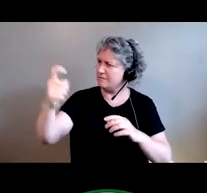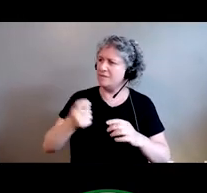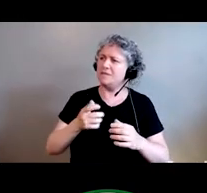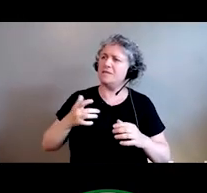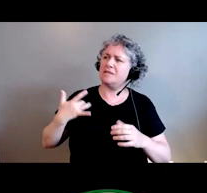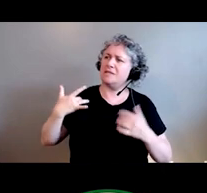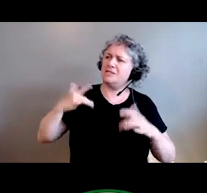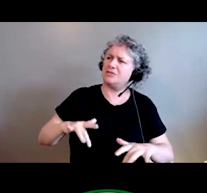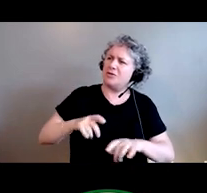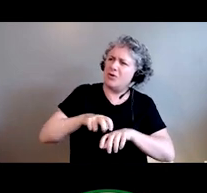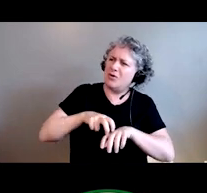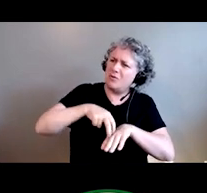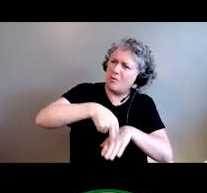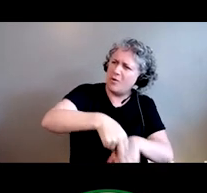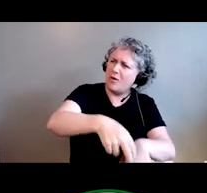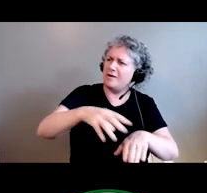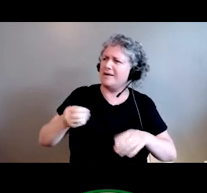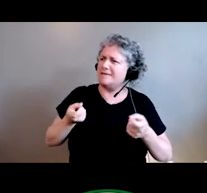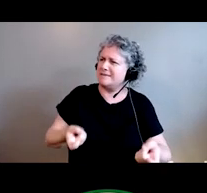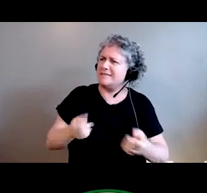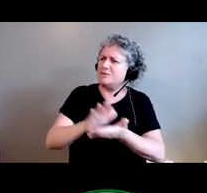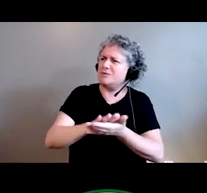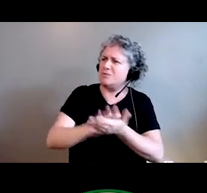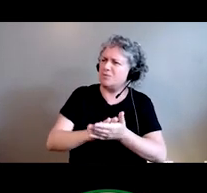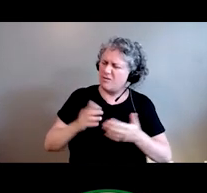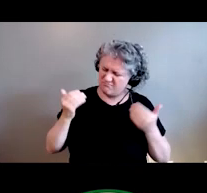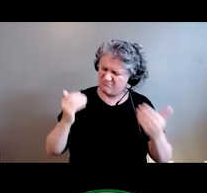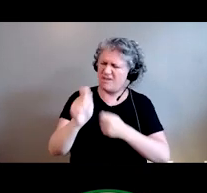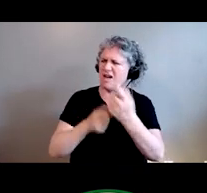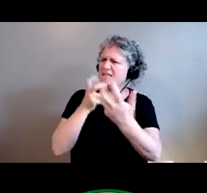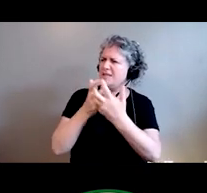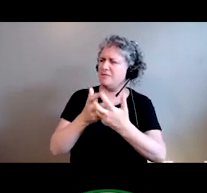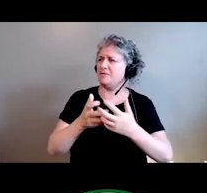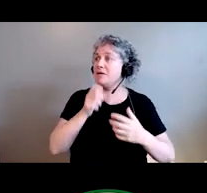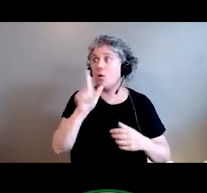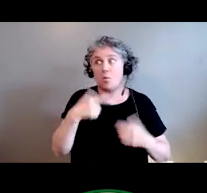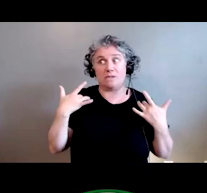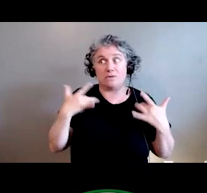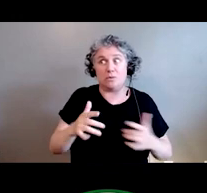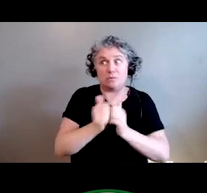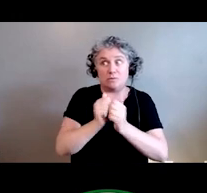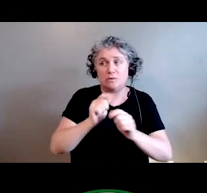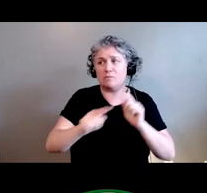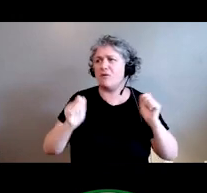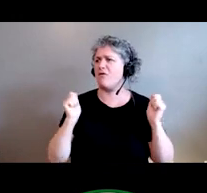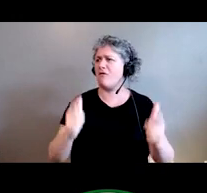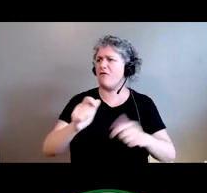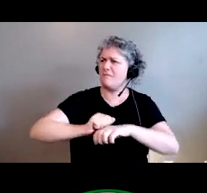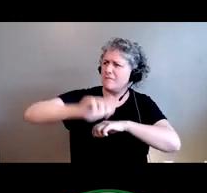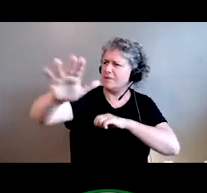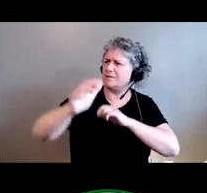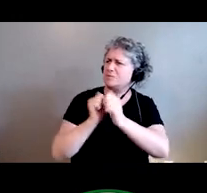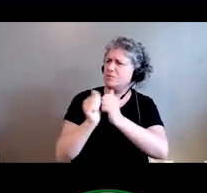Let's make every single sport and recreational activity in the mountains accessible.